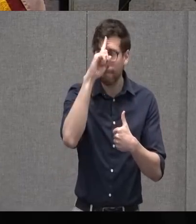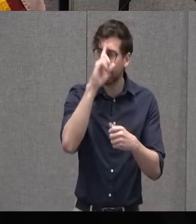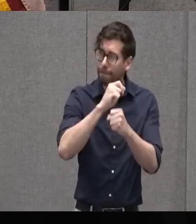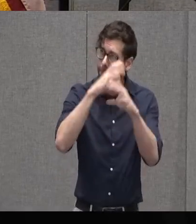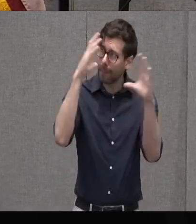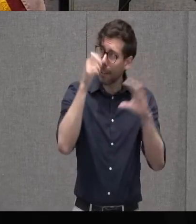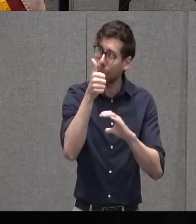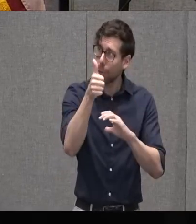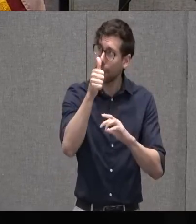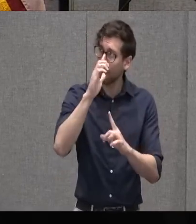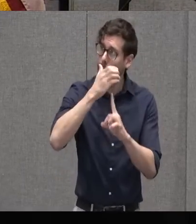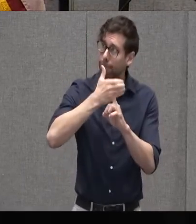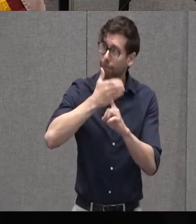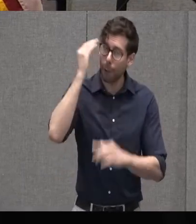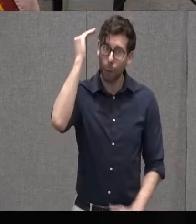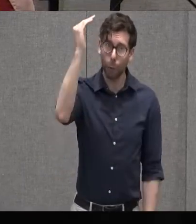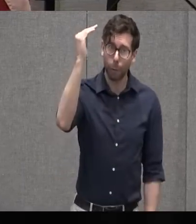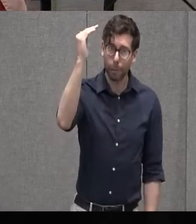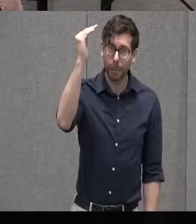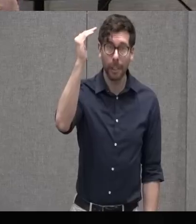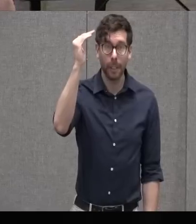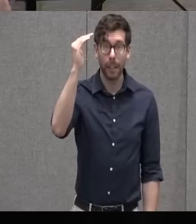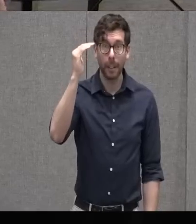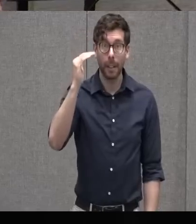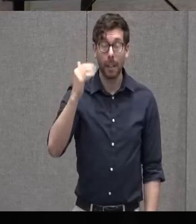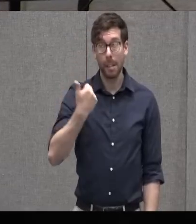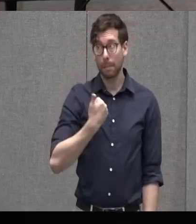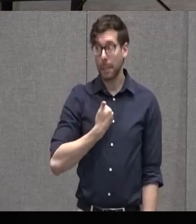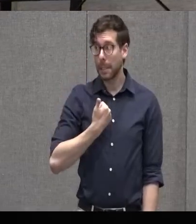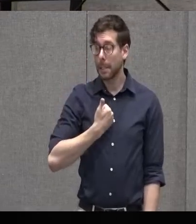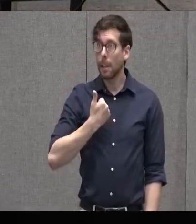I have pretended to be a firefighter,